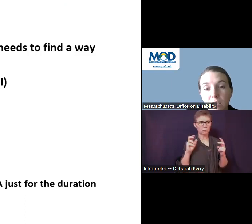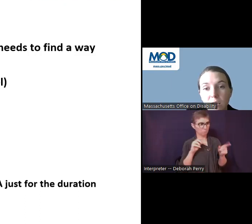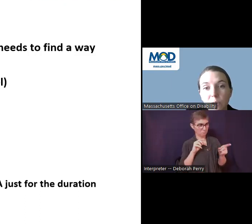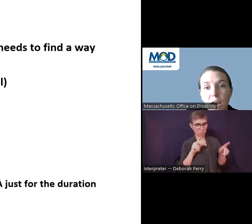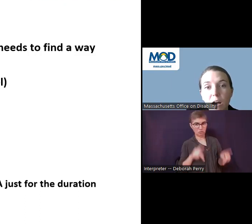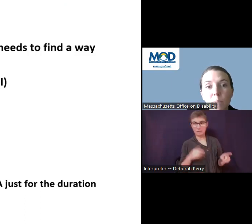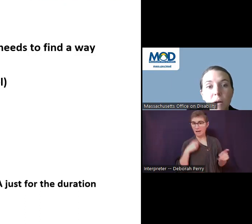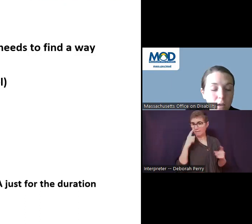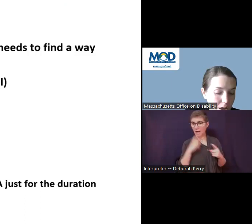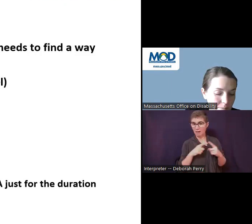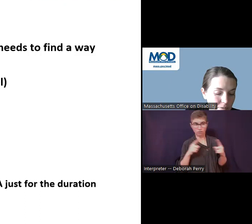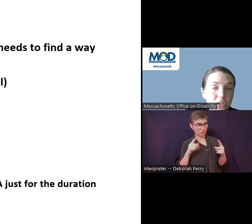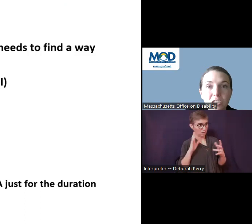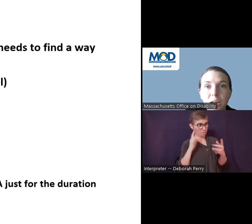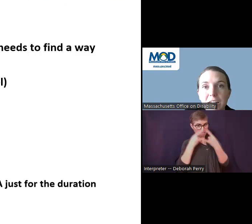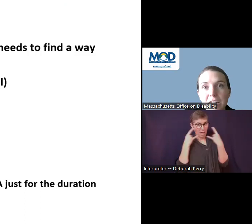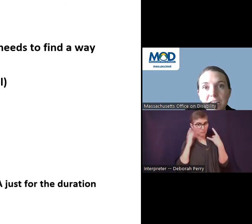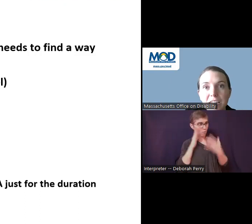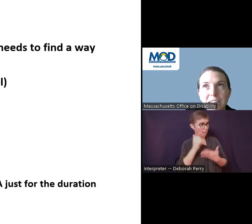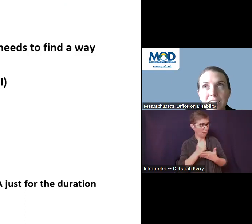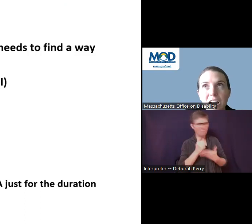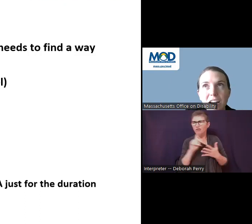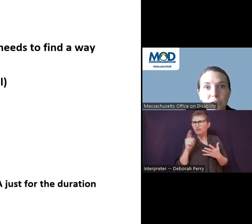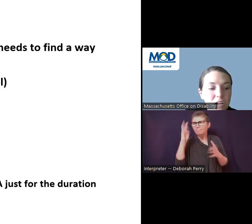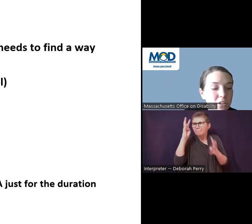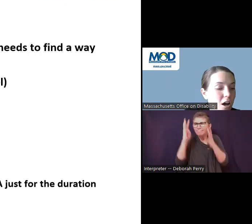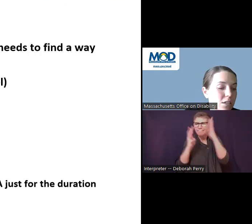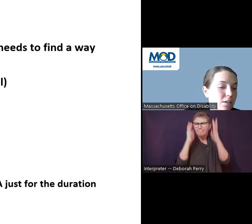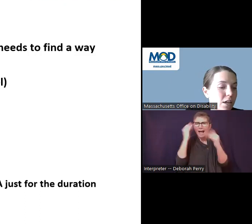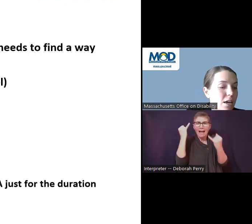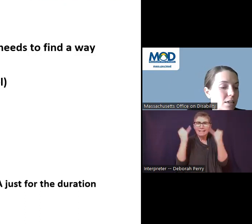masking would help these are just some ideas it's not sort of an exhaustive list